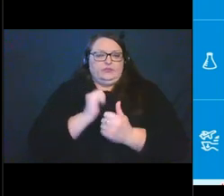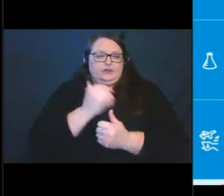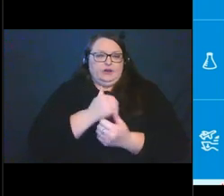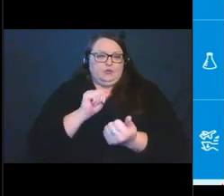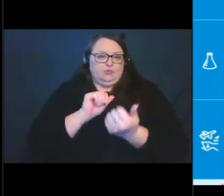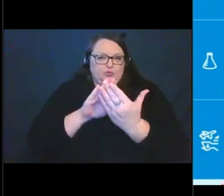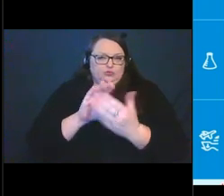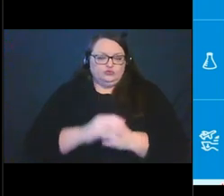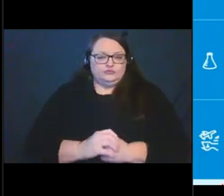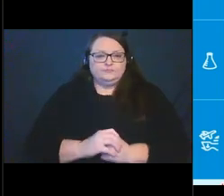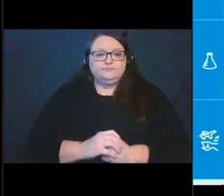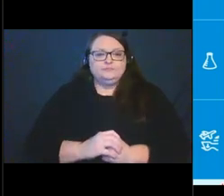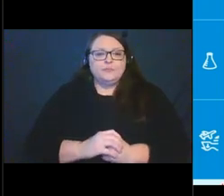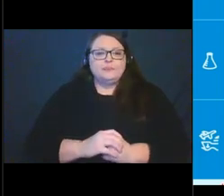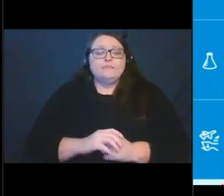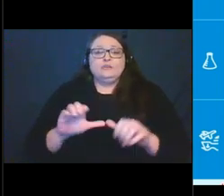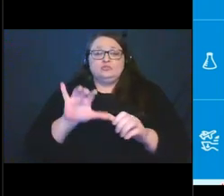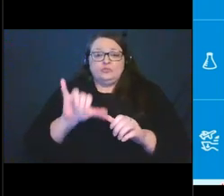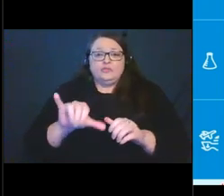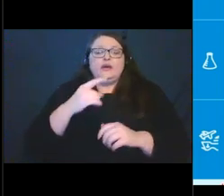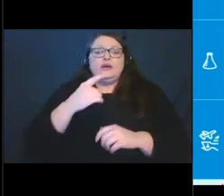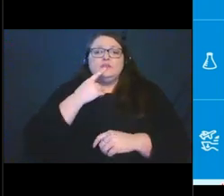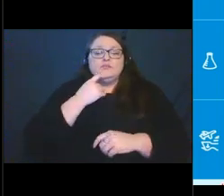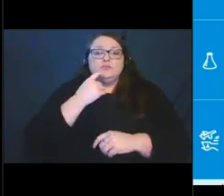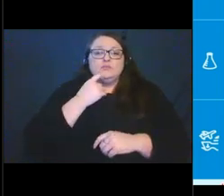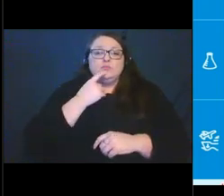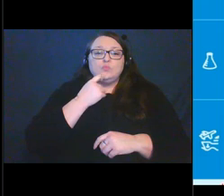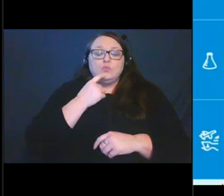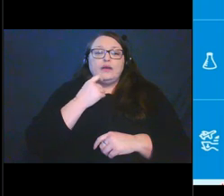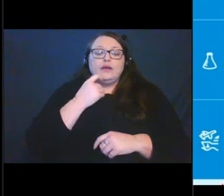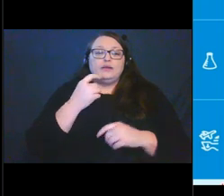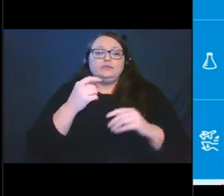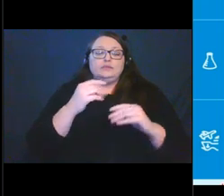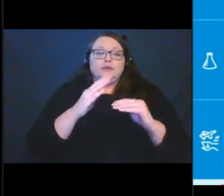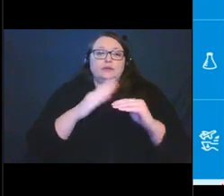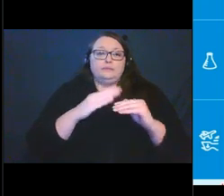the red spring and fall shoulder values for min temperature in more humid climates,